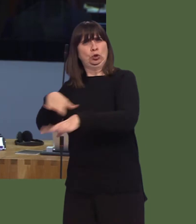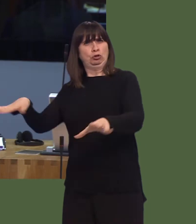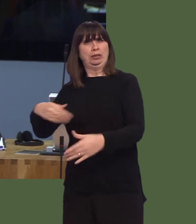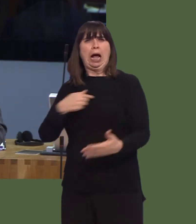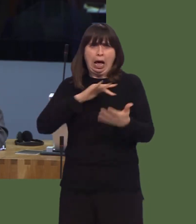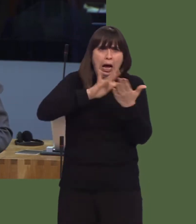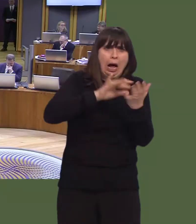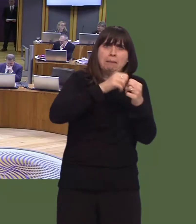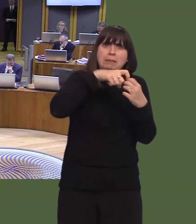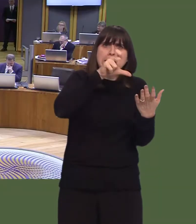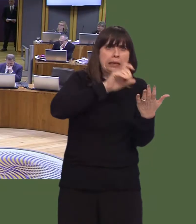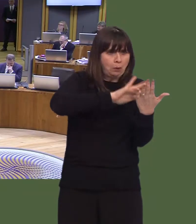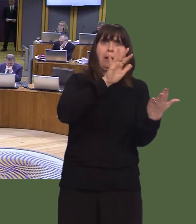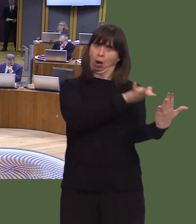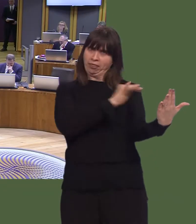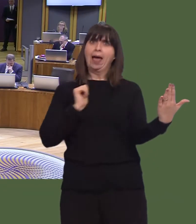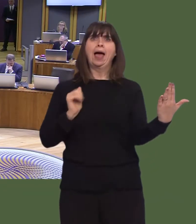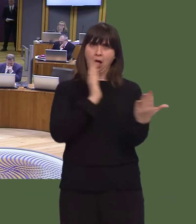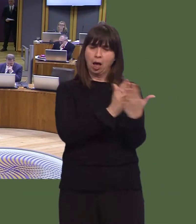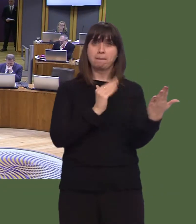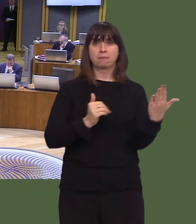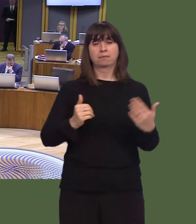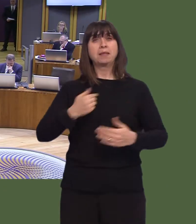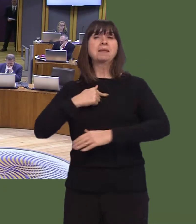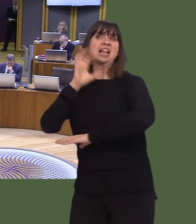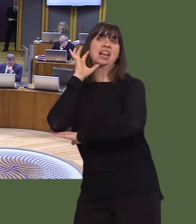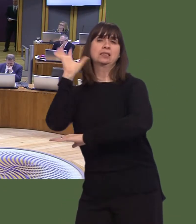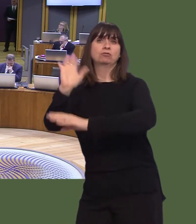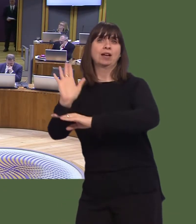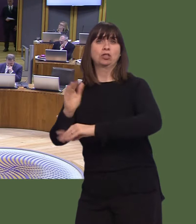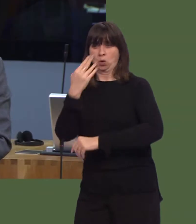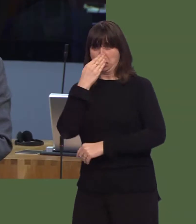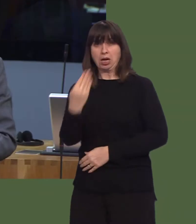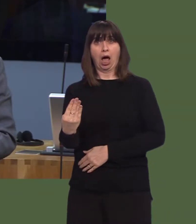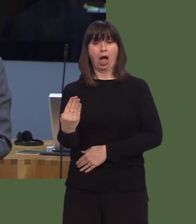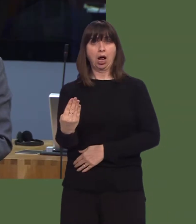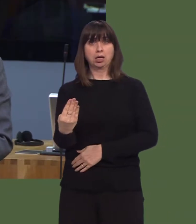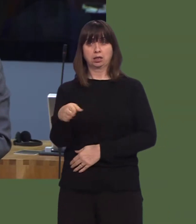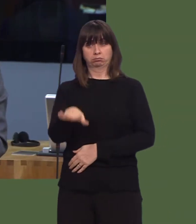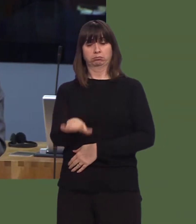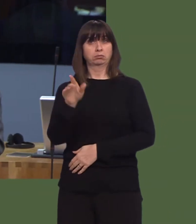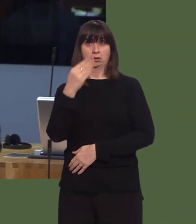Amongst those whom I heard on that programme was a nine-year-old who said that she thought